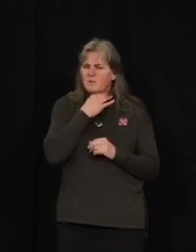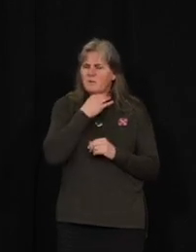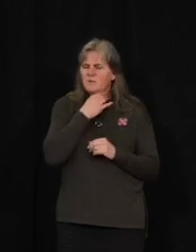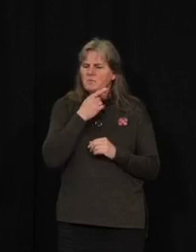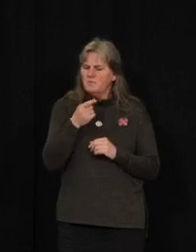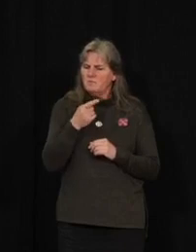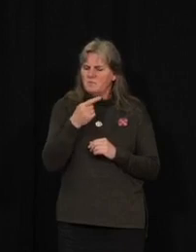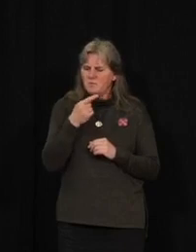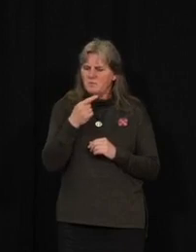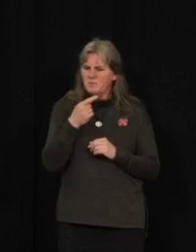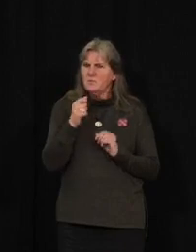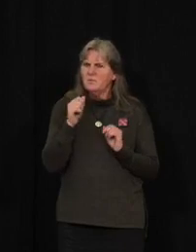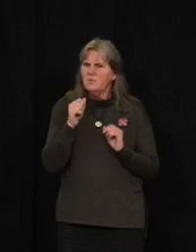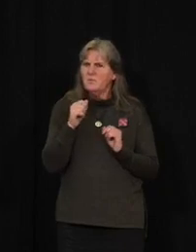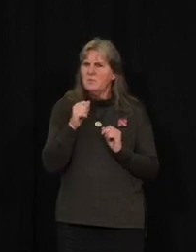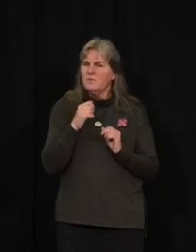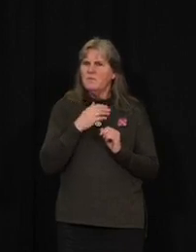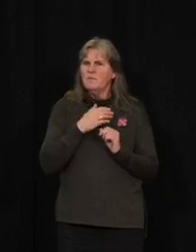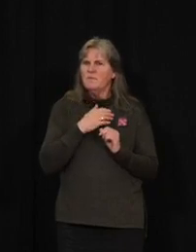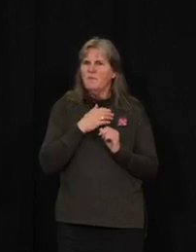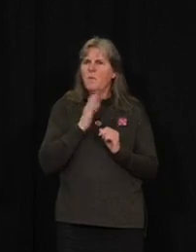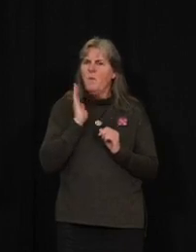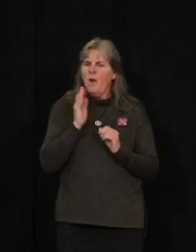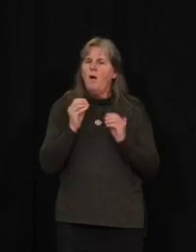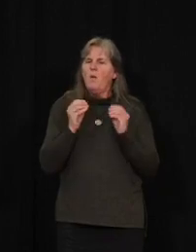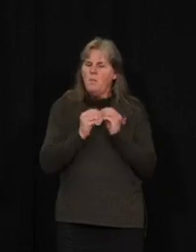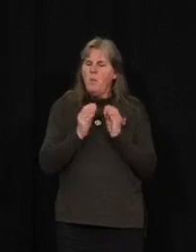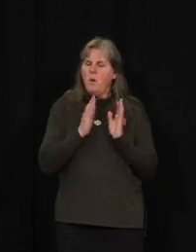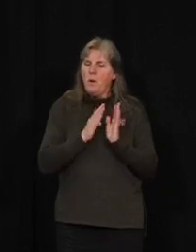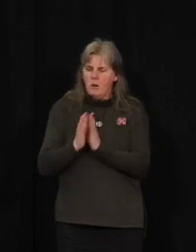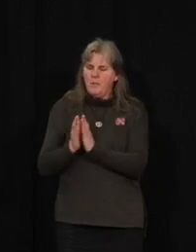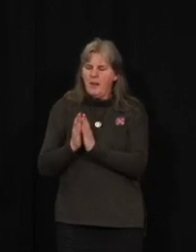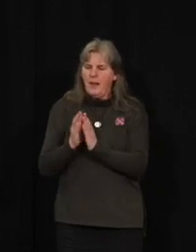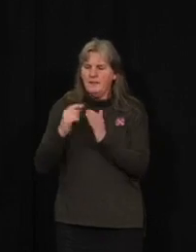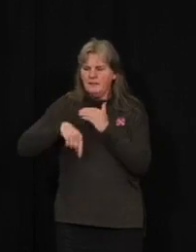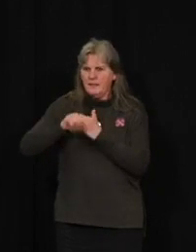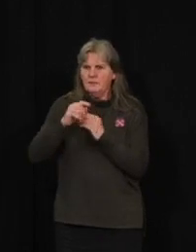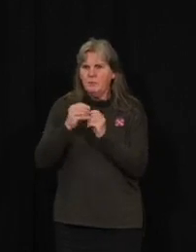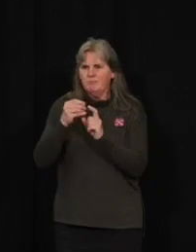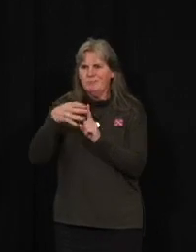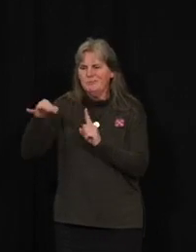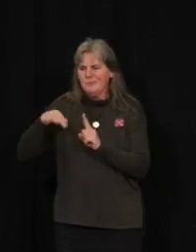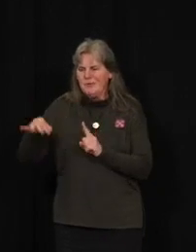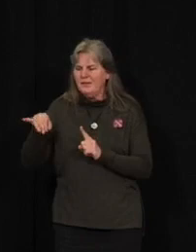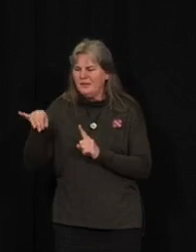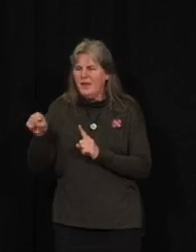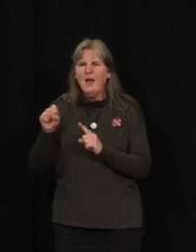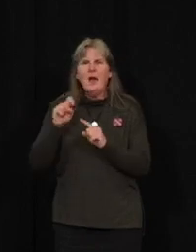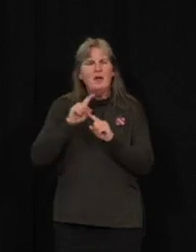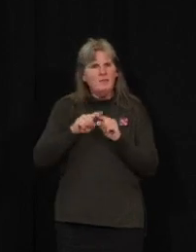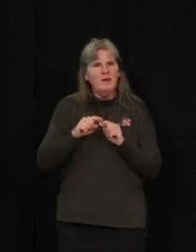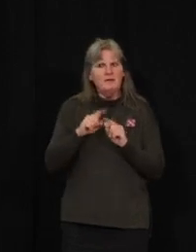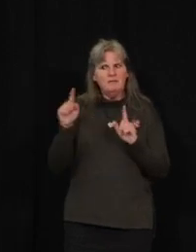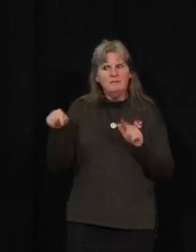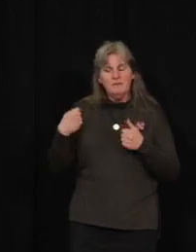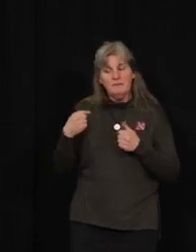I understand we will have more details about the plan to reopen next week but I think it has ben a long few weeks for everybody. What are some of the things that